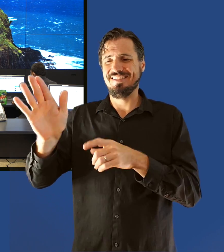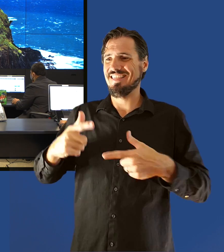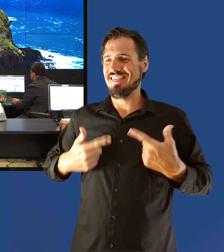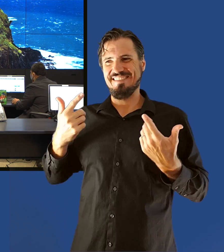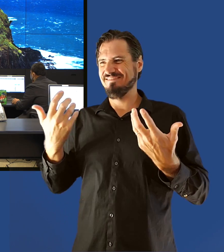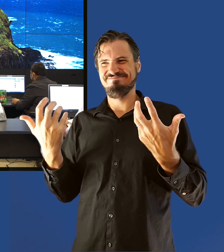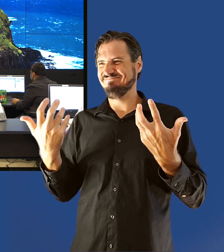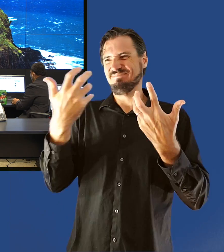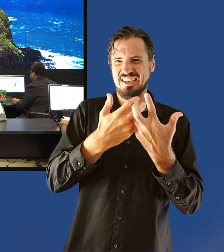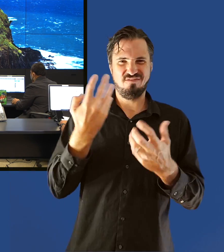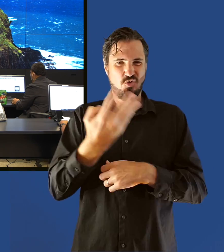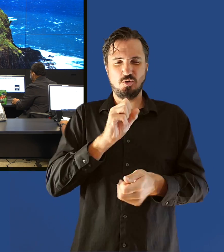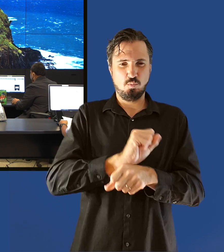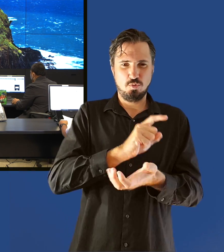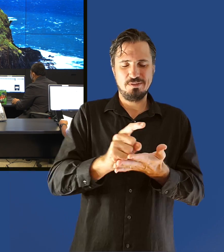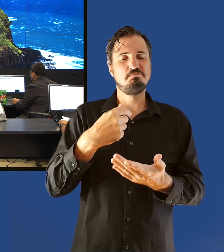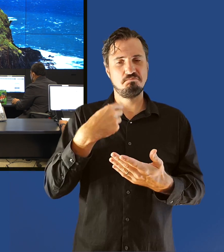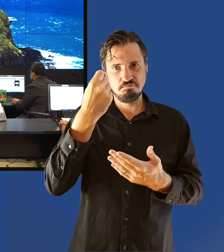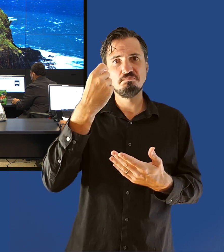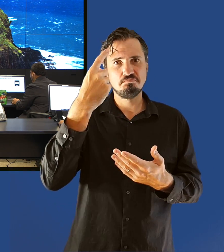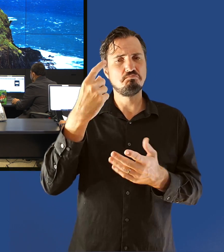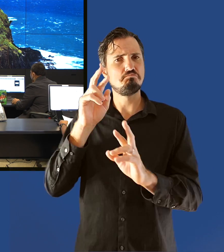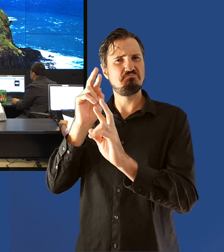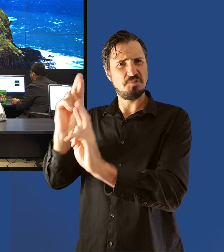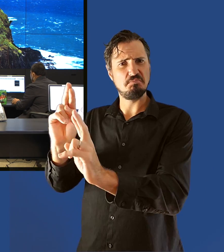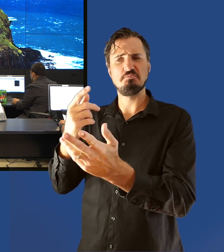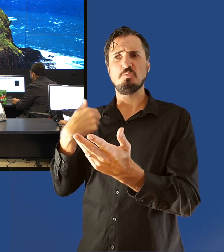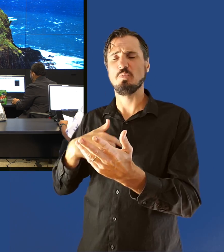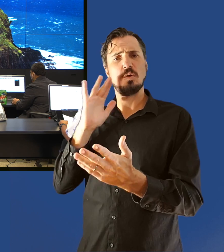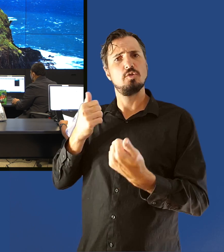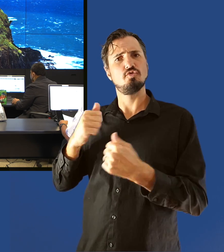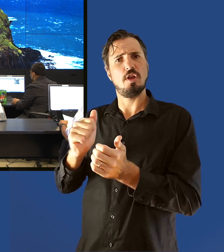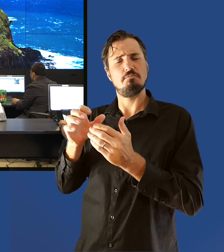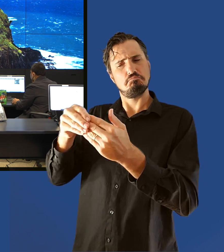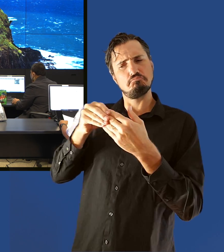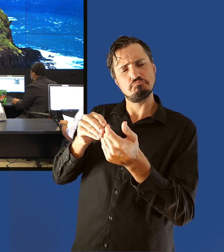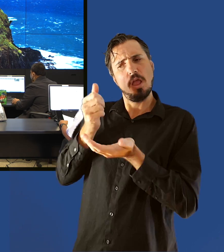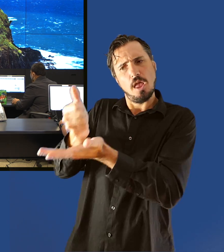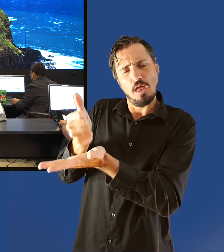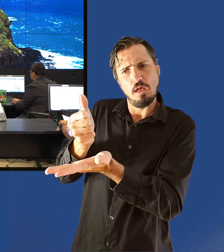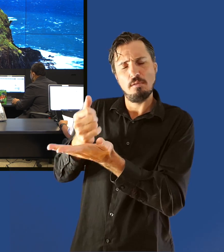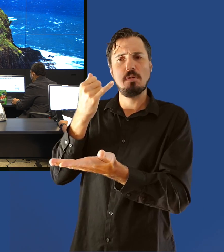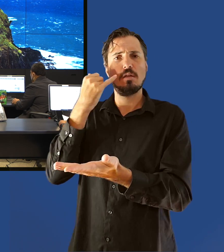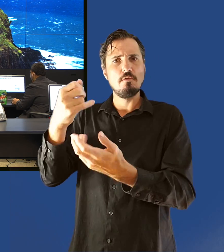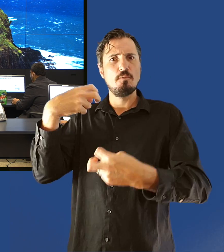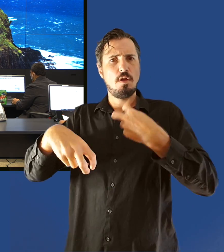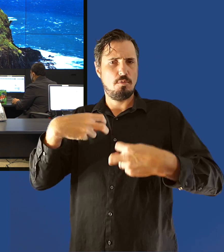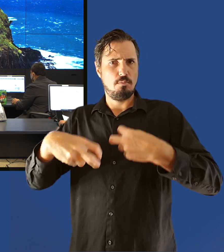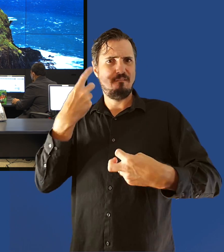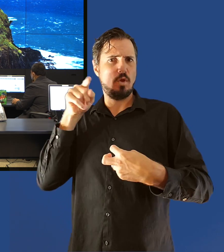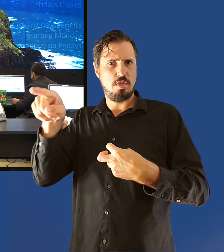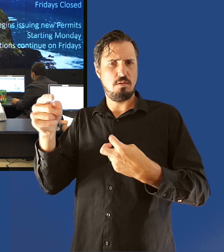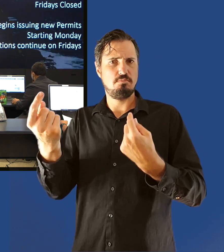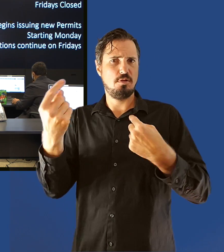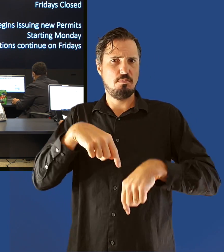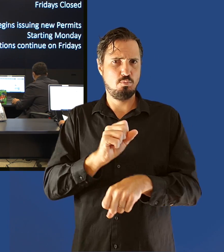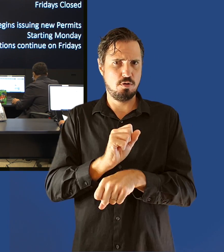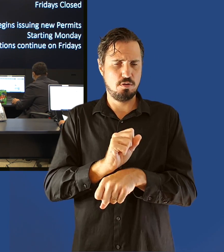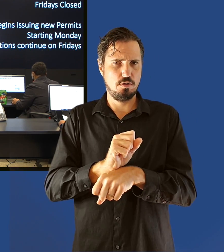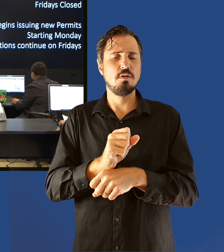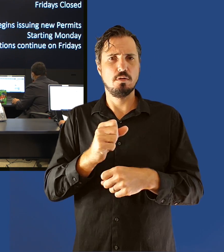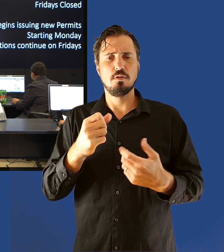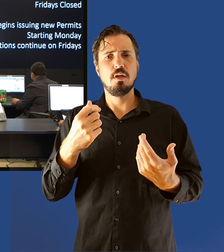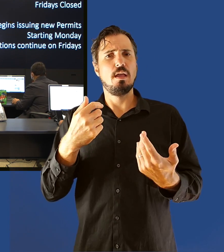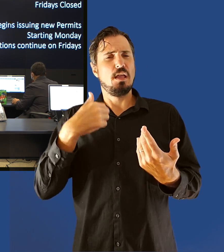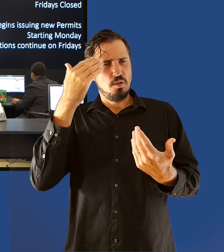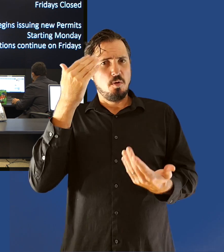For those employees, we are prepared to provide flexibility to help minimize any hardships. We also recognize that this may impact some of the ways you interface with the County.